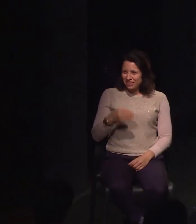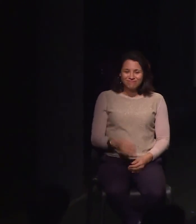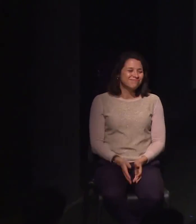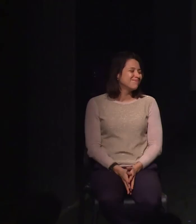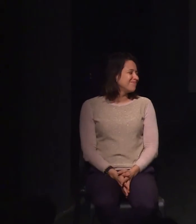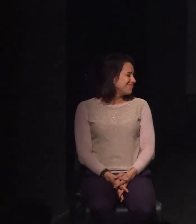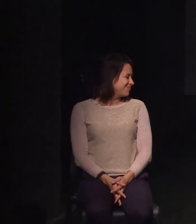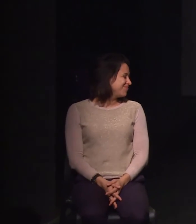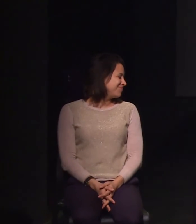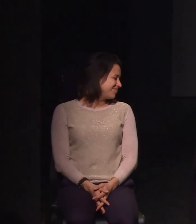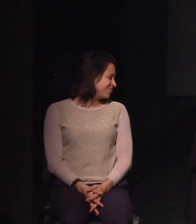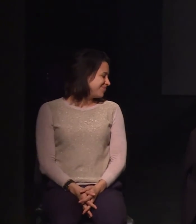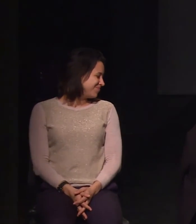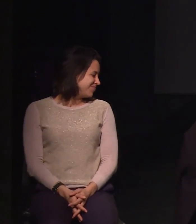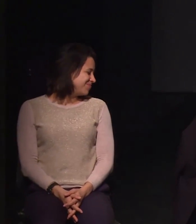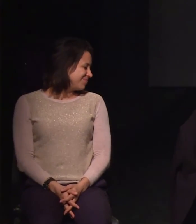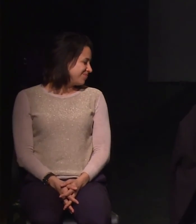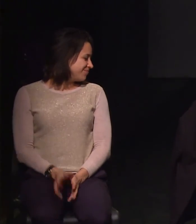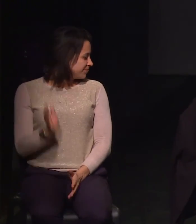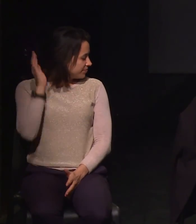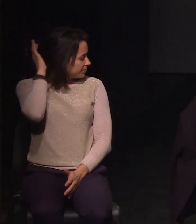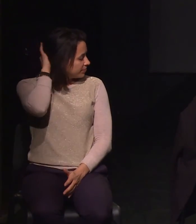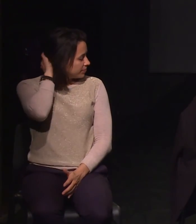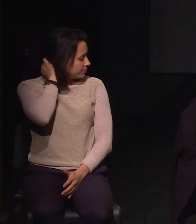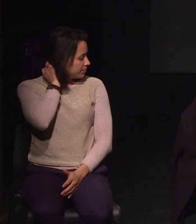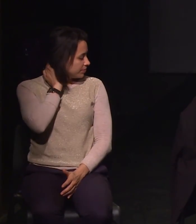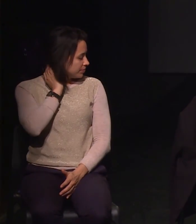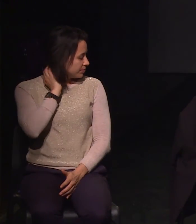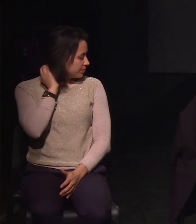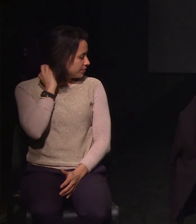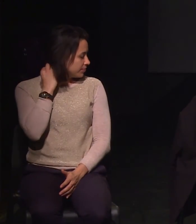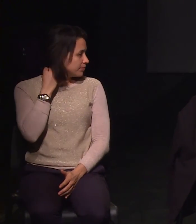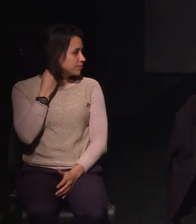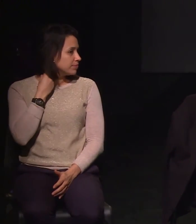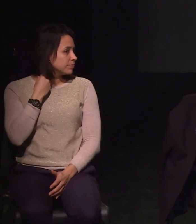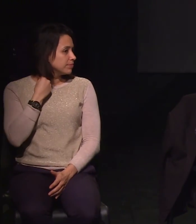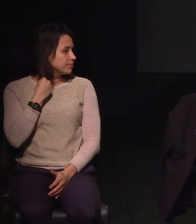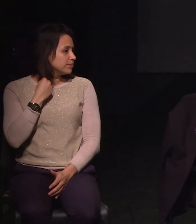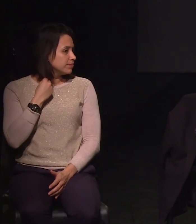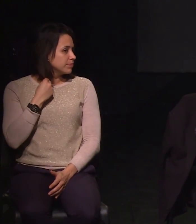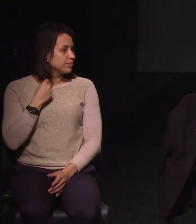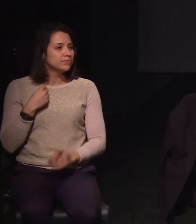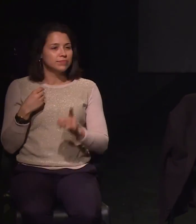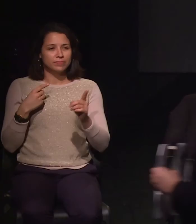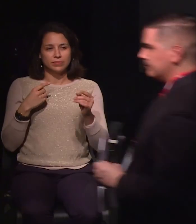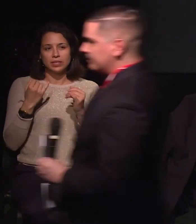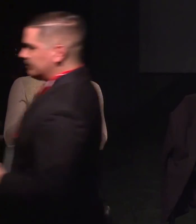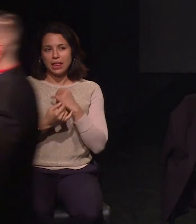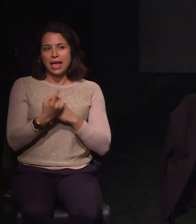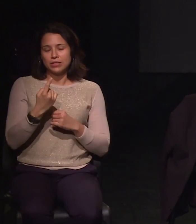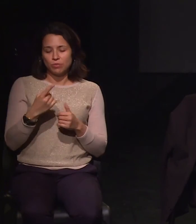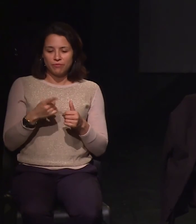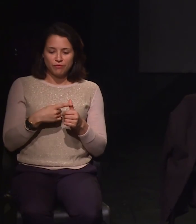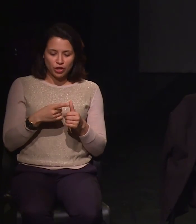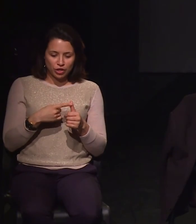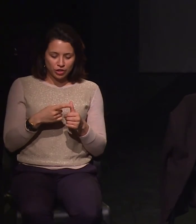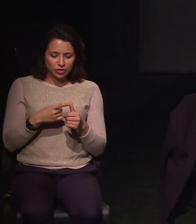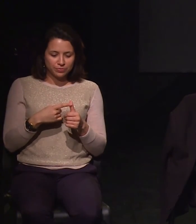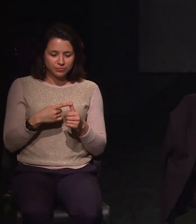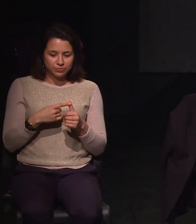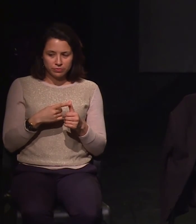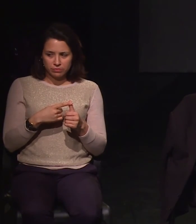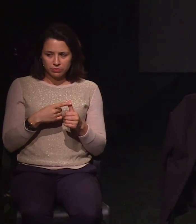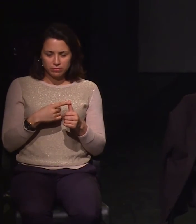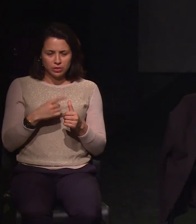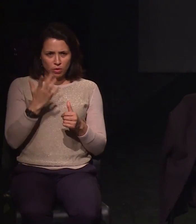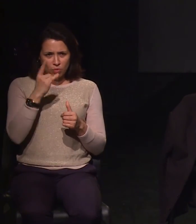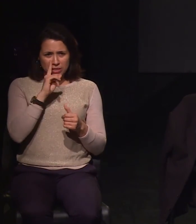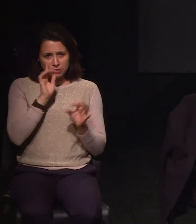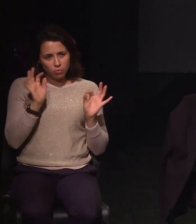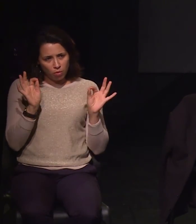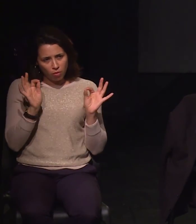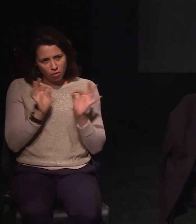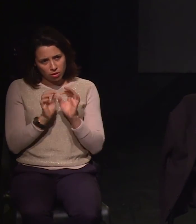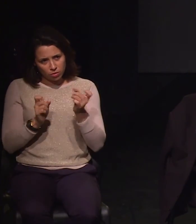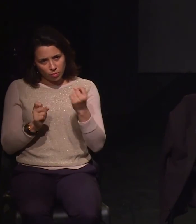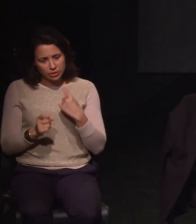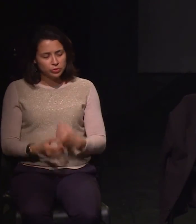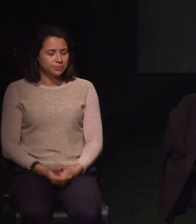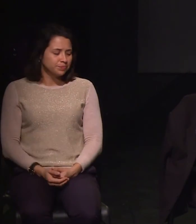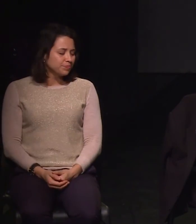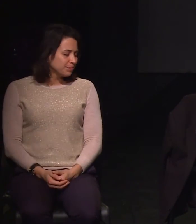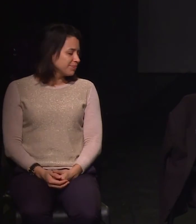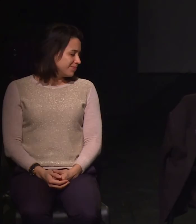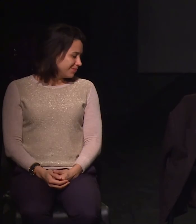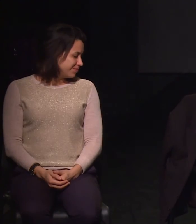Okay so, let me start the last one first because it’s such an important question.